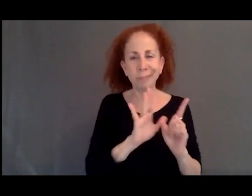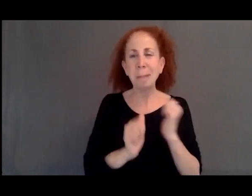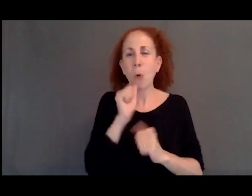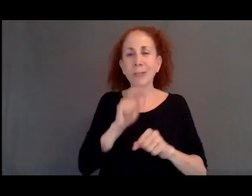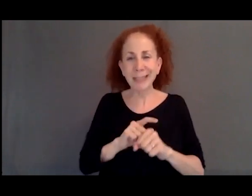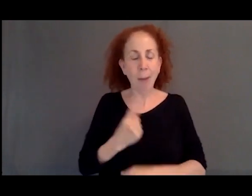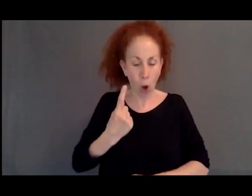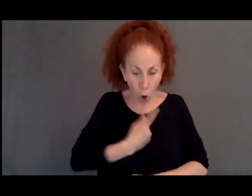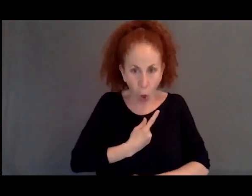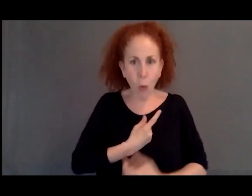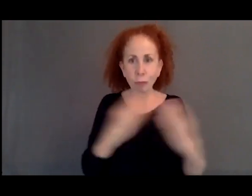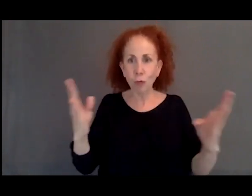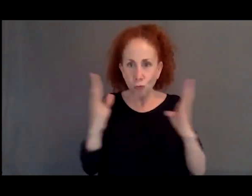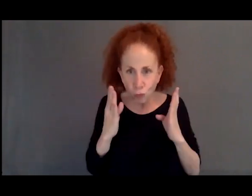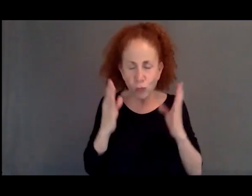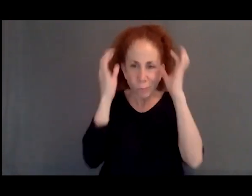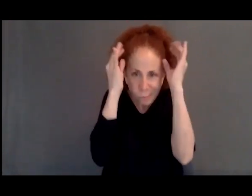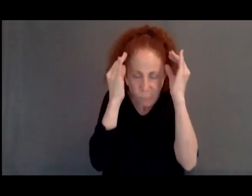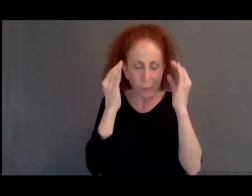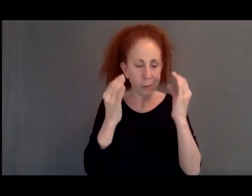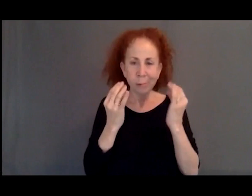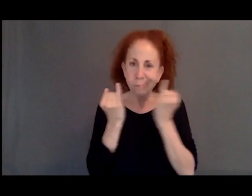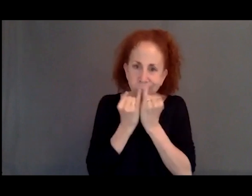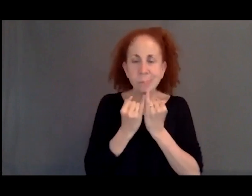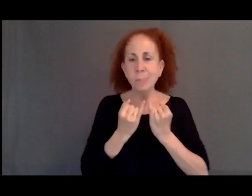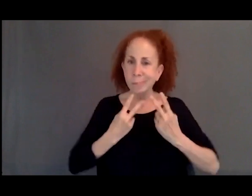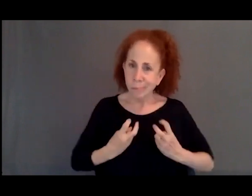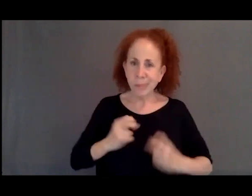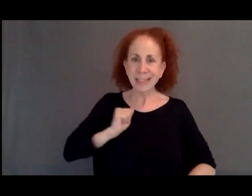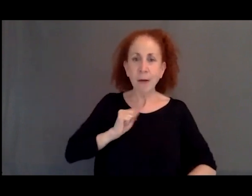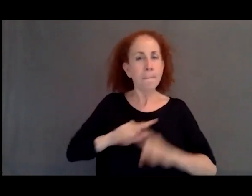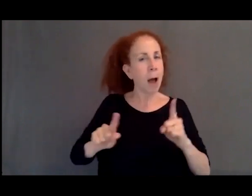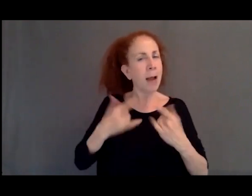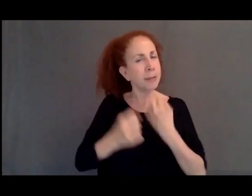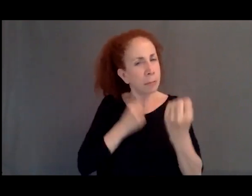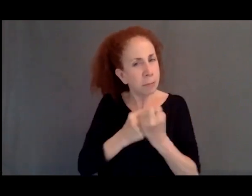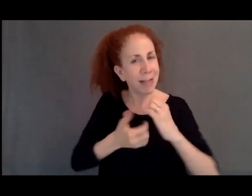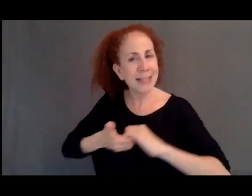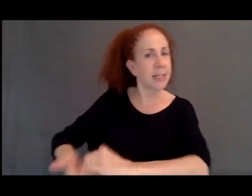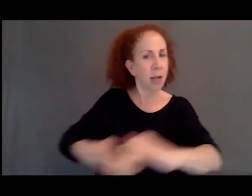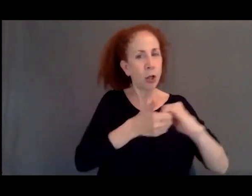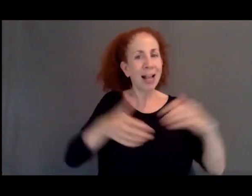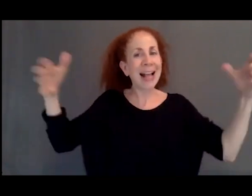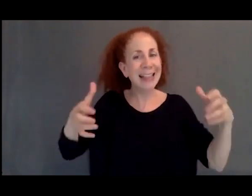and thousands of hours alone by myself in a room. And yet I also believe very strongly in the idea of solidarity and in collective voices